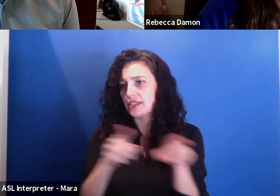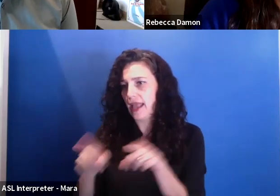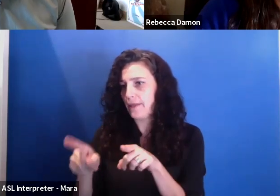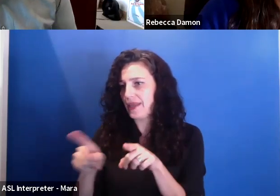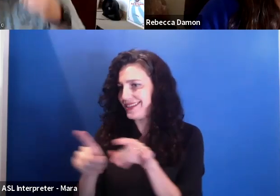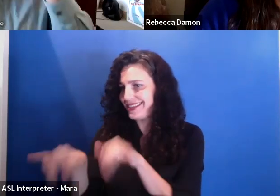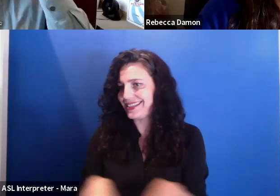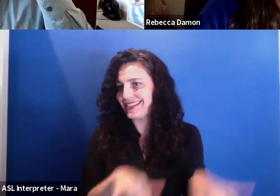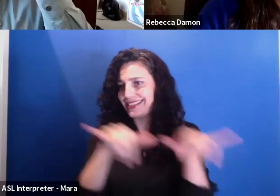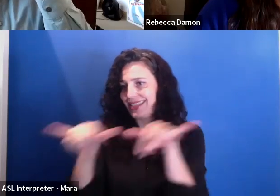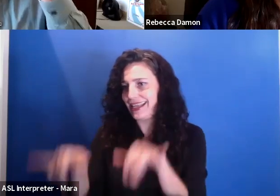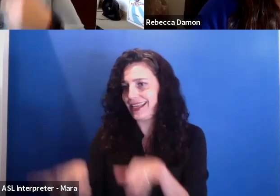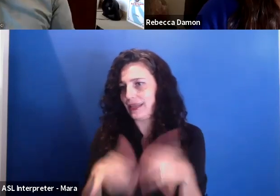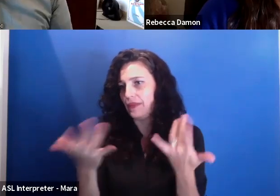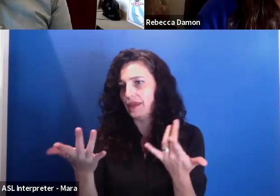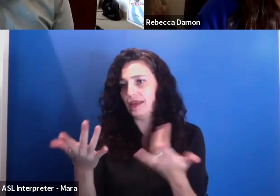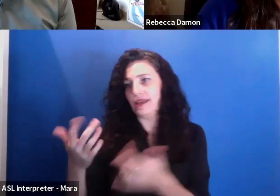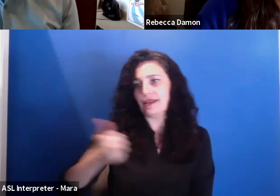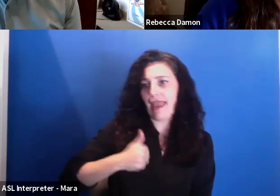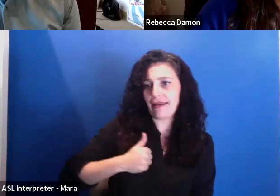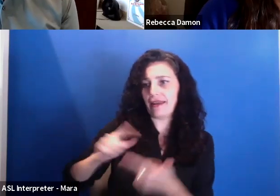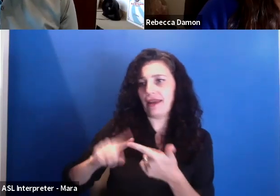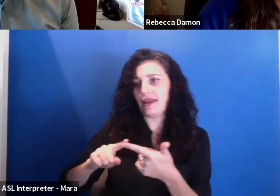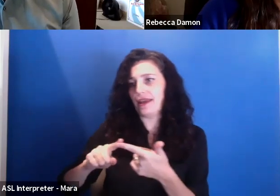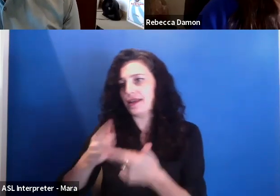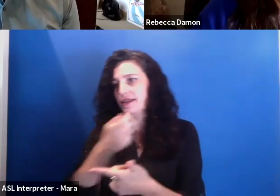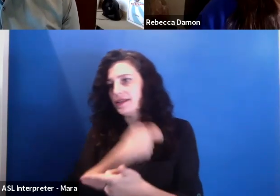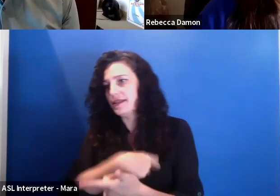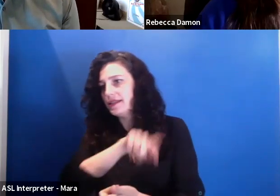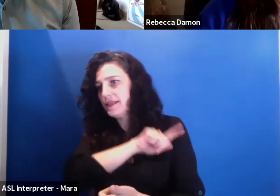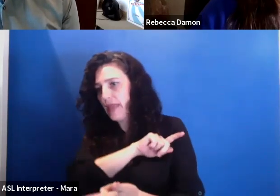productions that are occurring in Spain, productions in Germany and the UK right now as well,